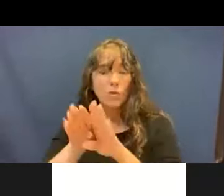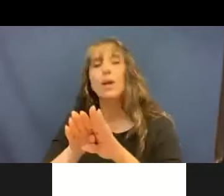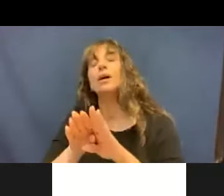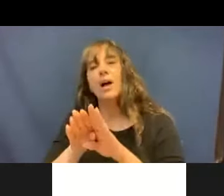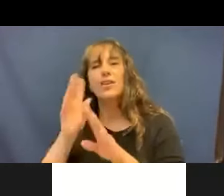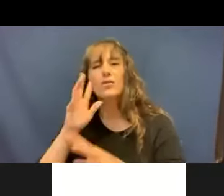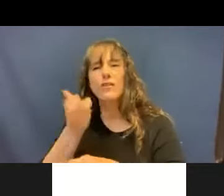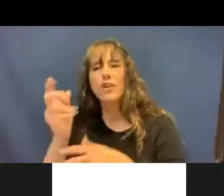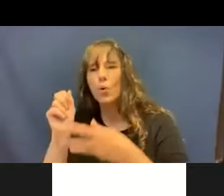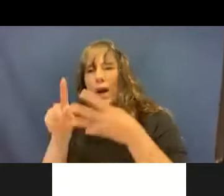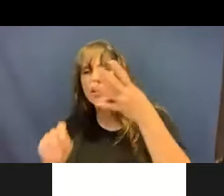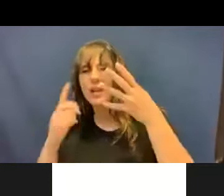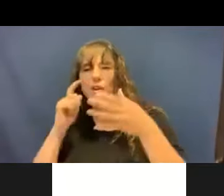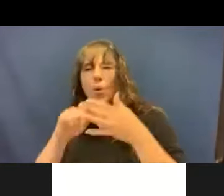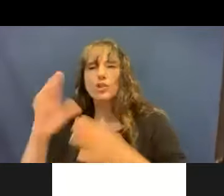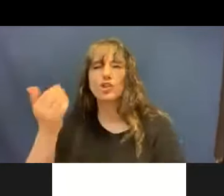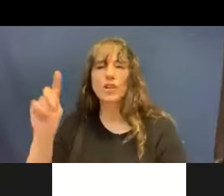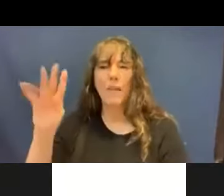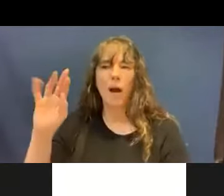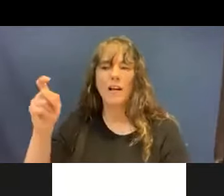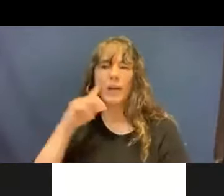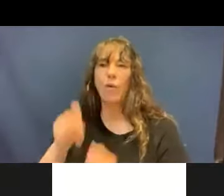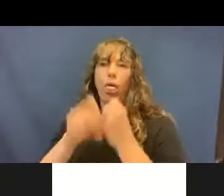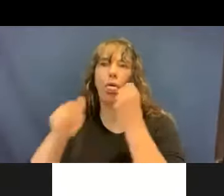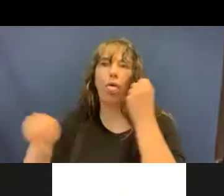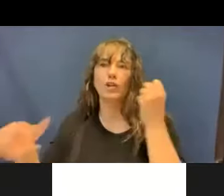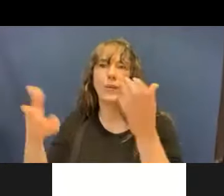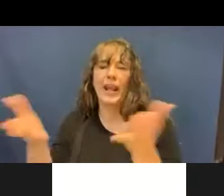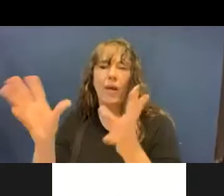in the chat, but I don't want to keep you guys here forever either. And I encourage